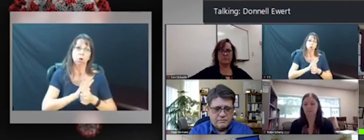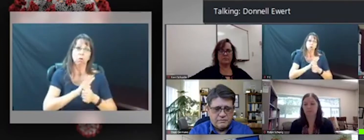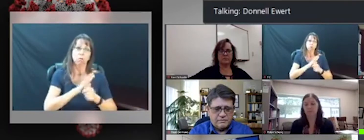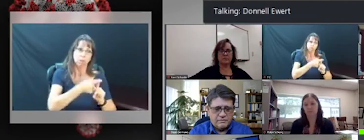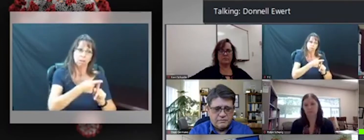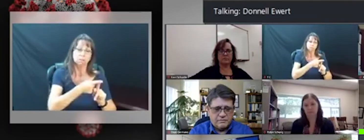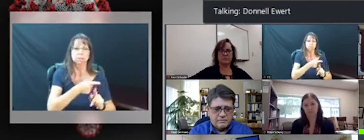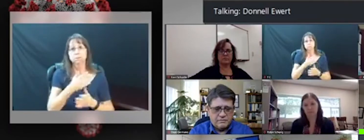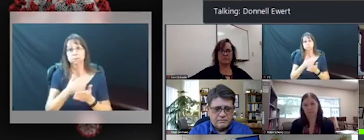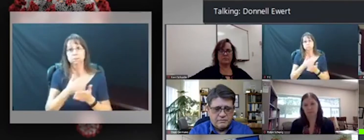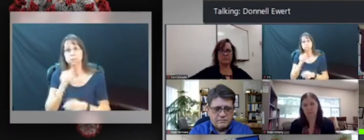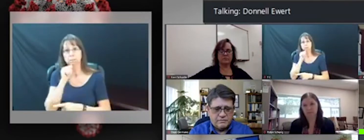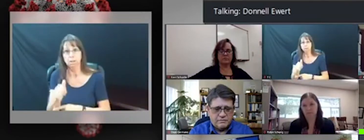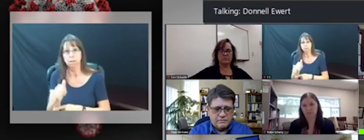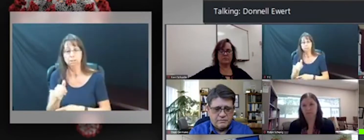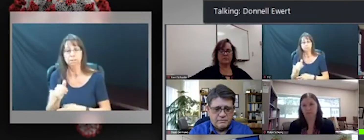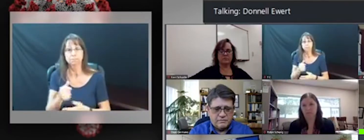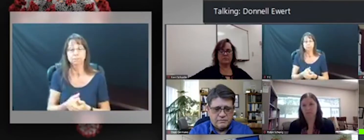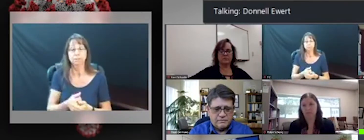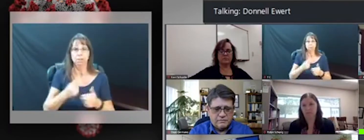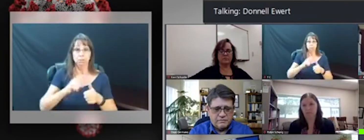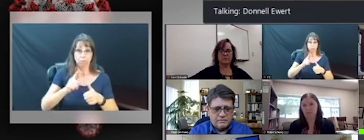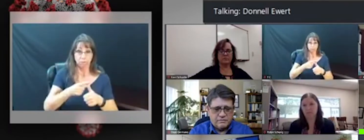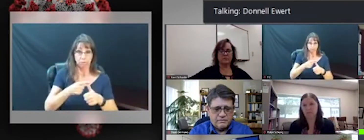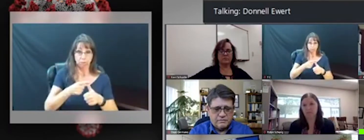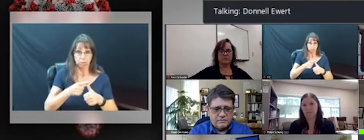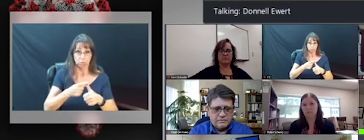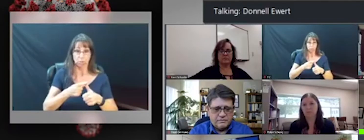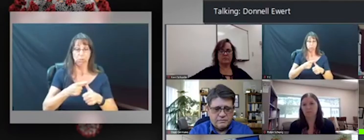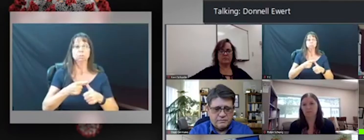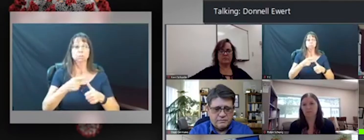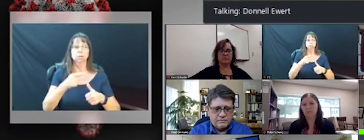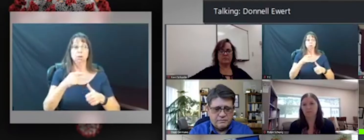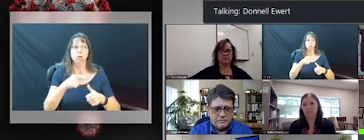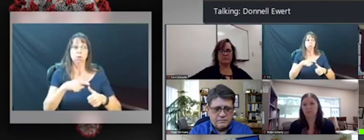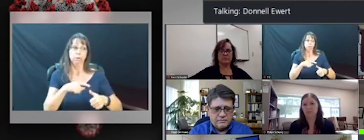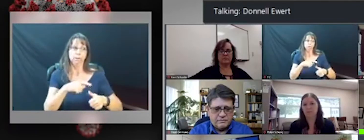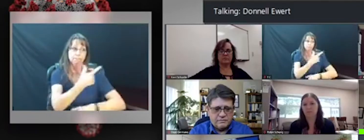Second phase is - does it produce an immune response? Does the person produce antibodies?